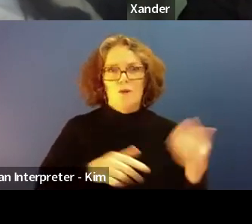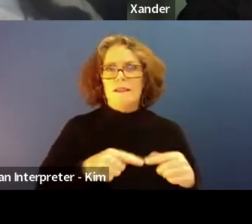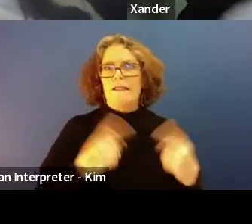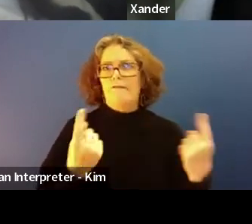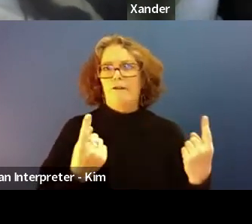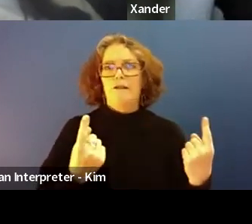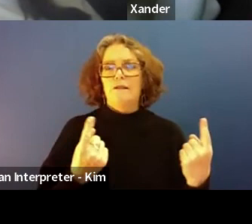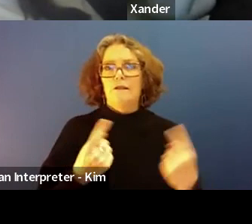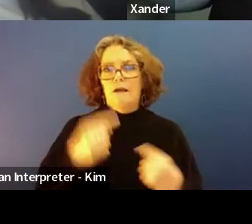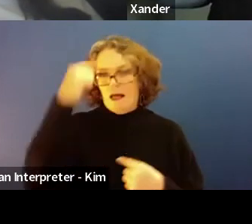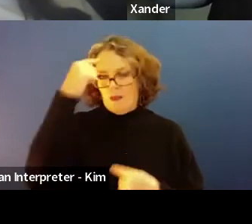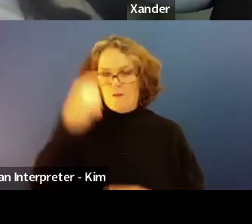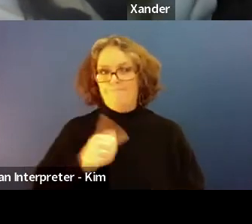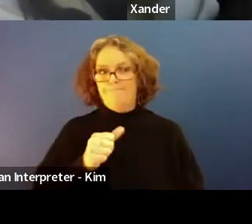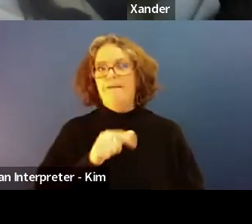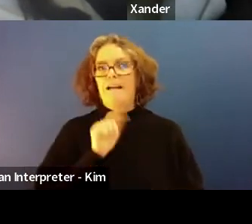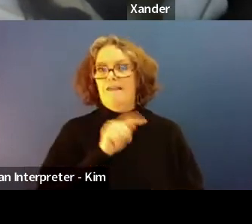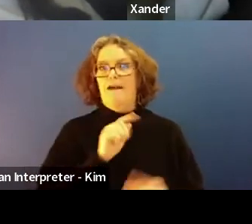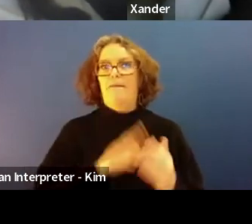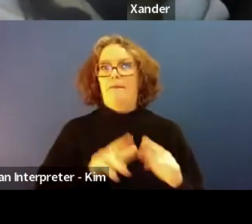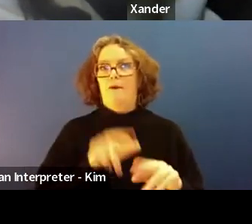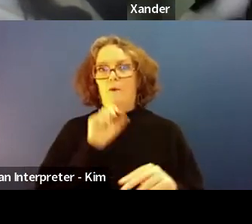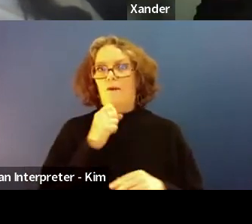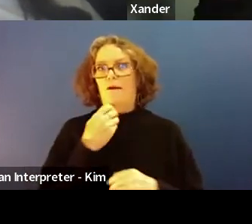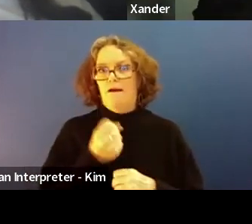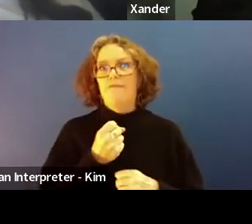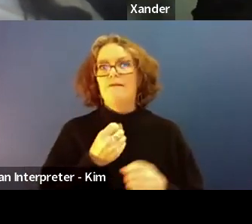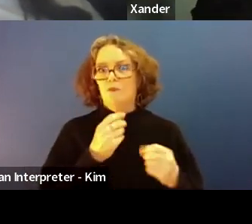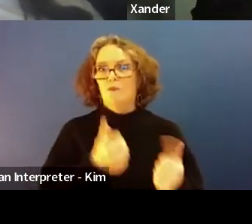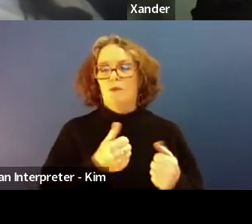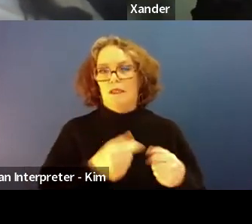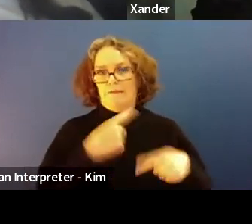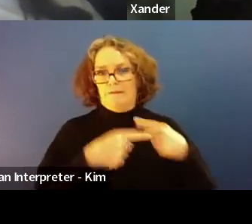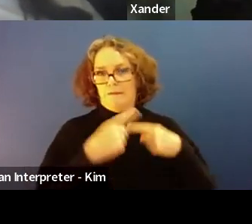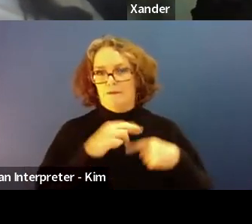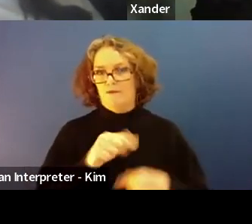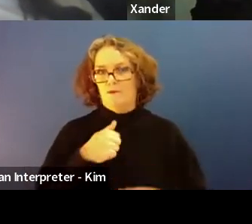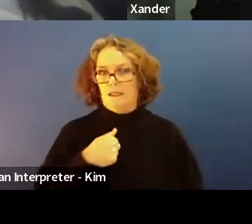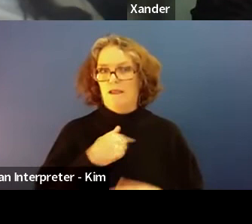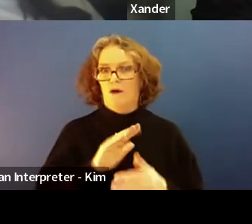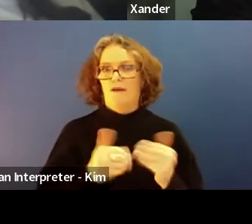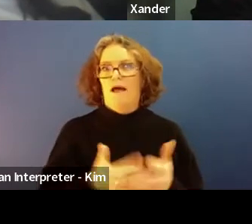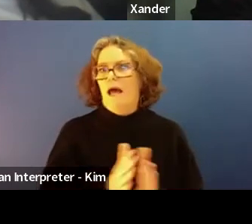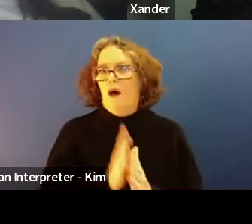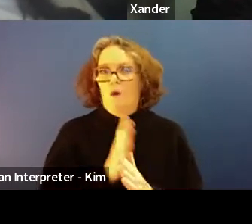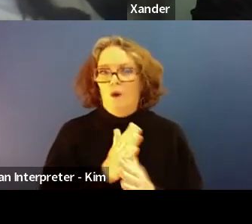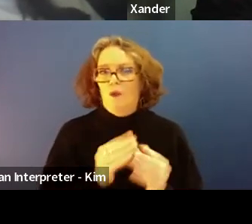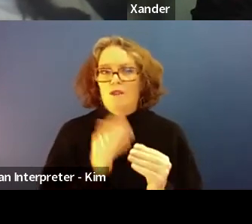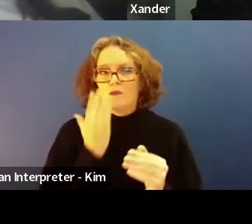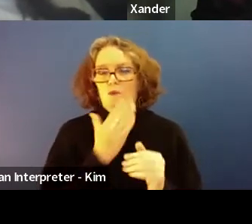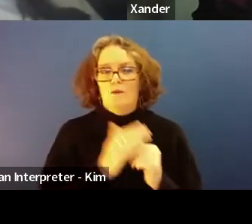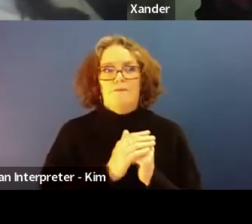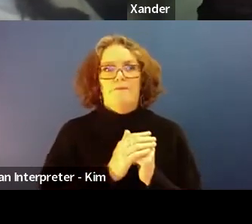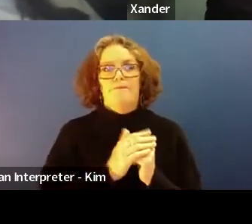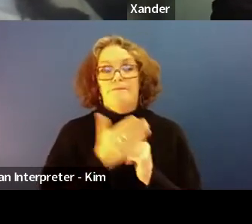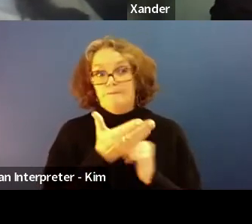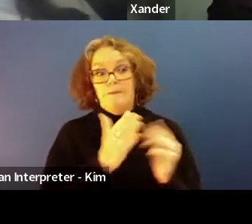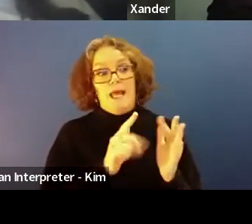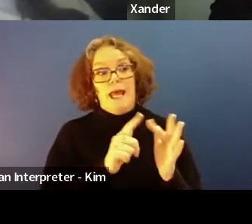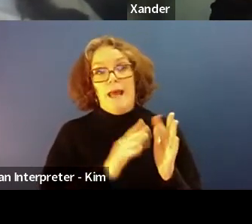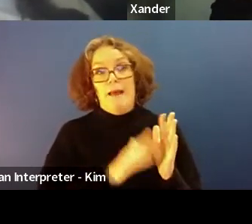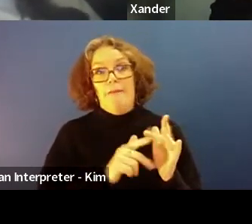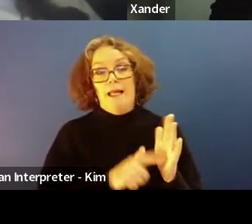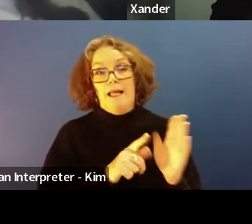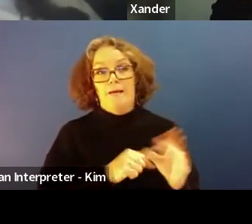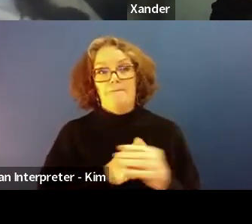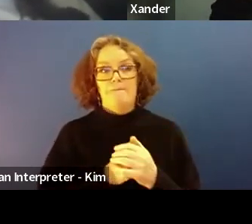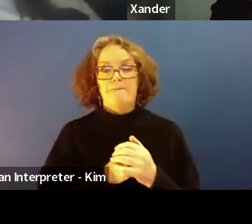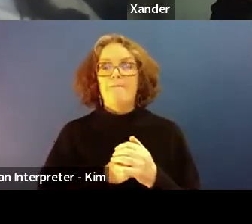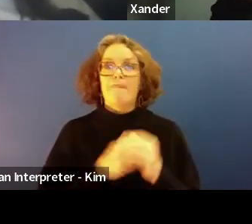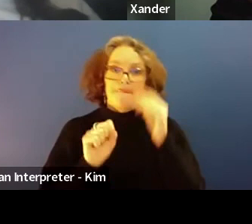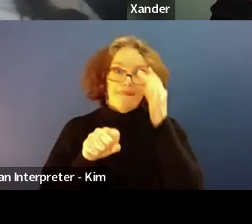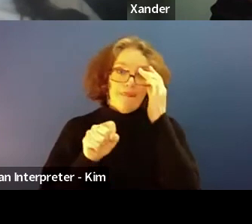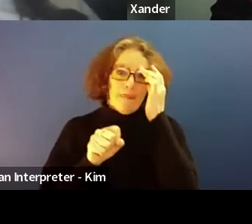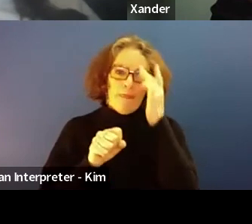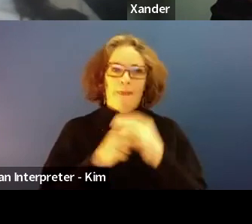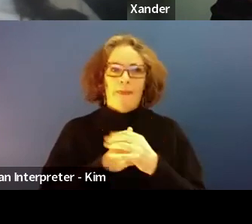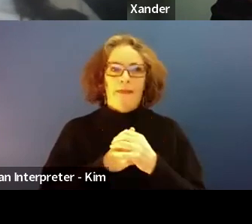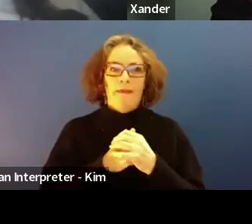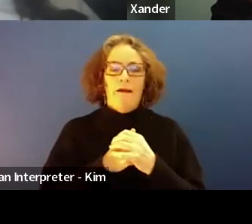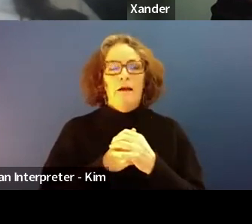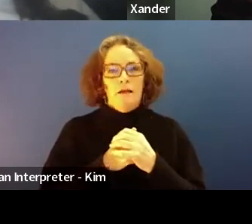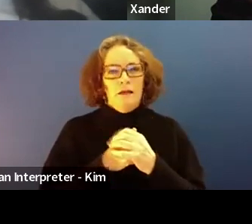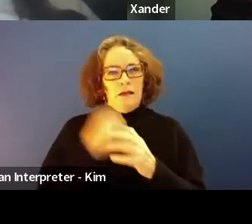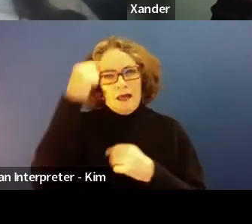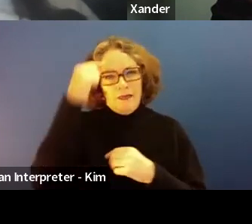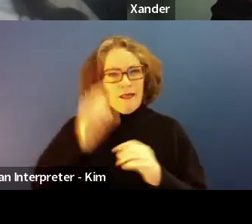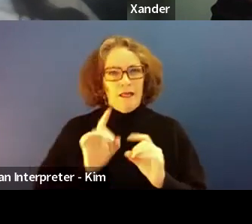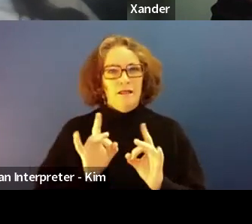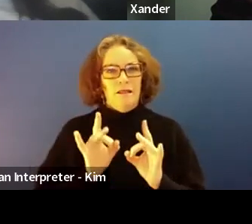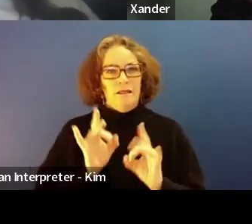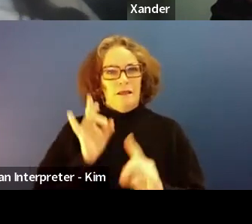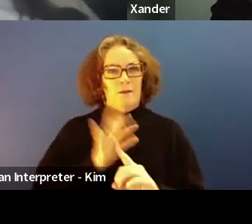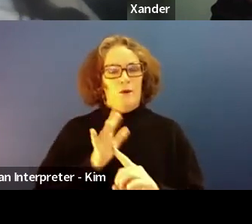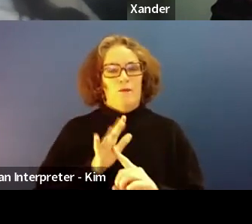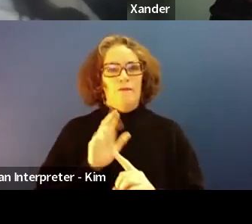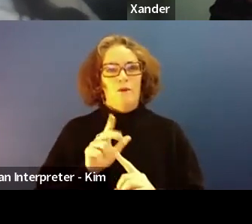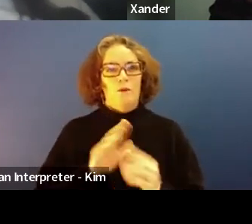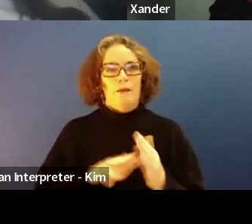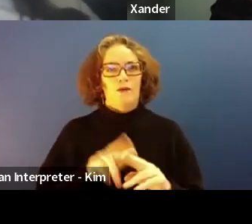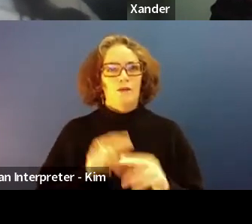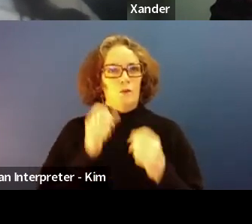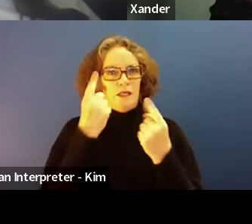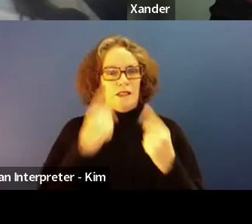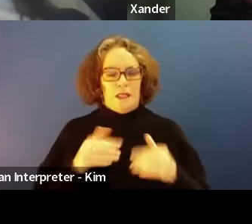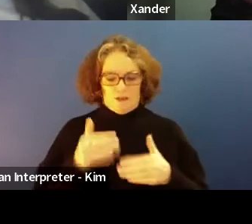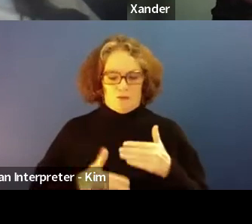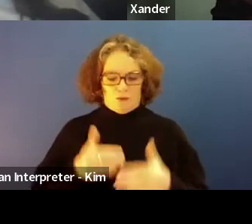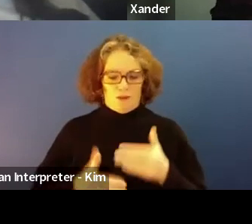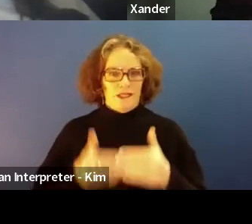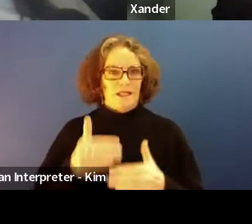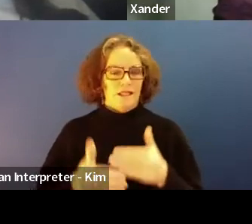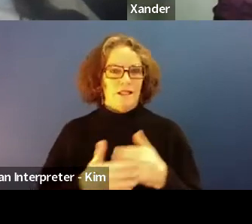some real insights as to how the school worked, Emily, just seemed to add to whatever else is being saying is a part of, I think, very important part of school readiness is for the parents to understand the process, because even in my experiences I mean,